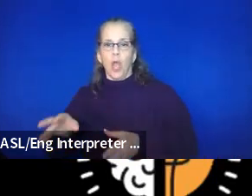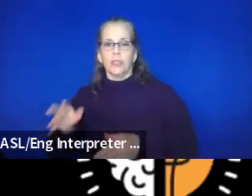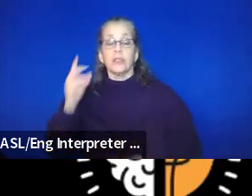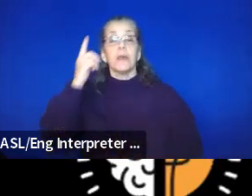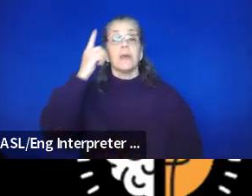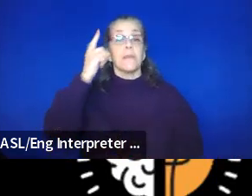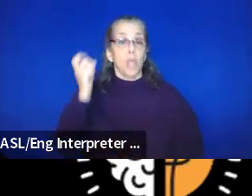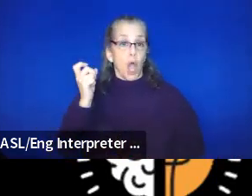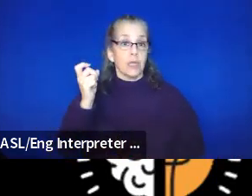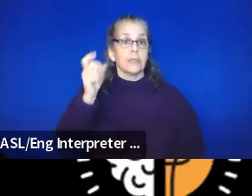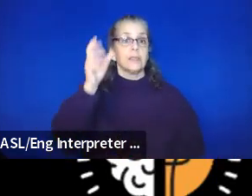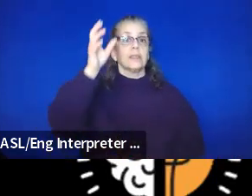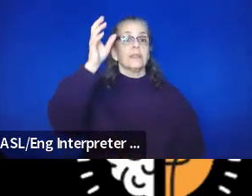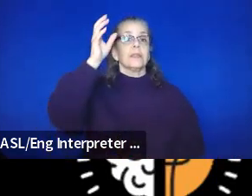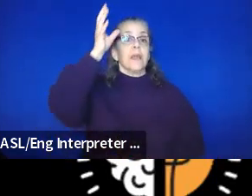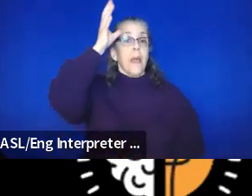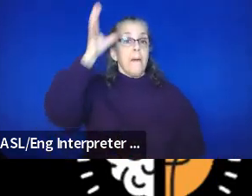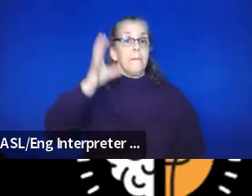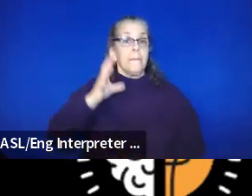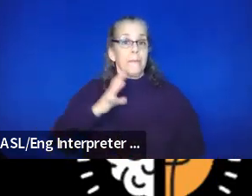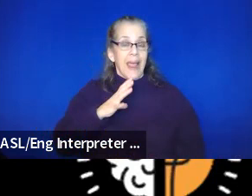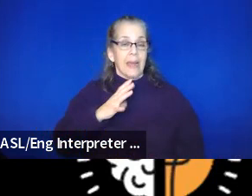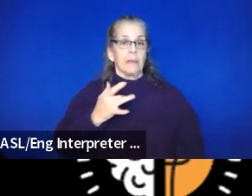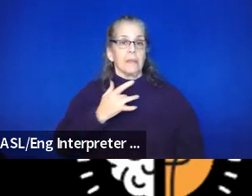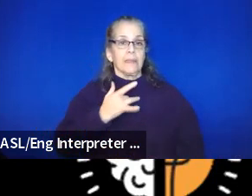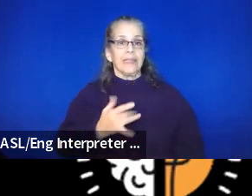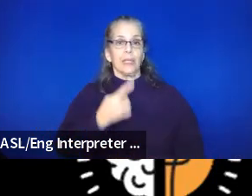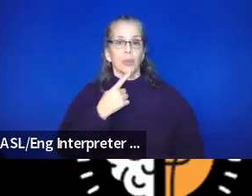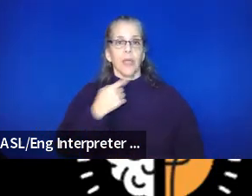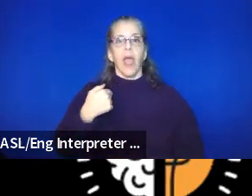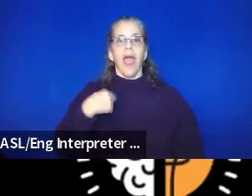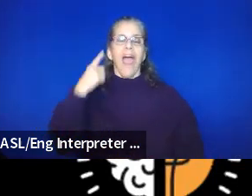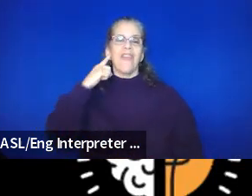me? Where men with hearing loss will say, I have hearing loss. And they don't really